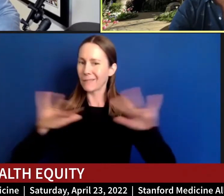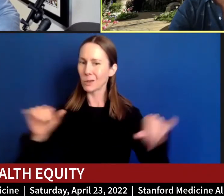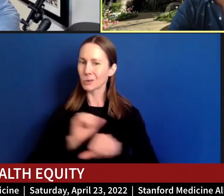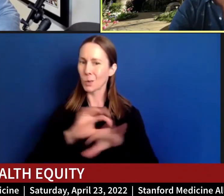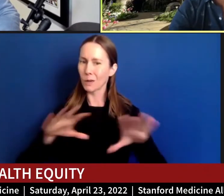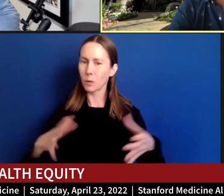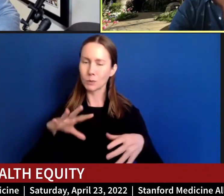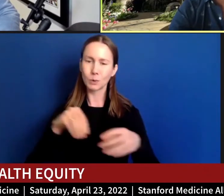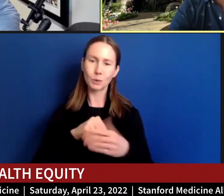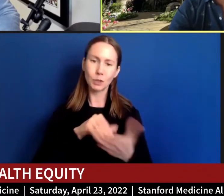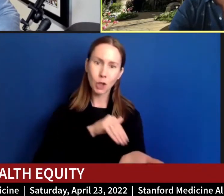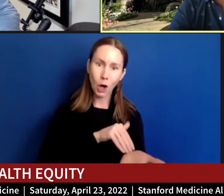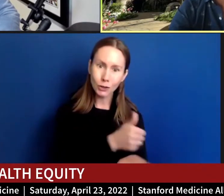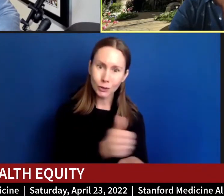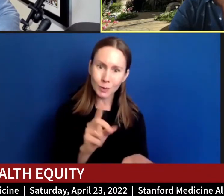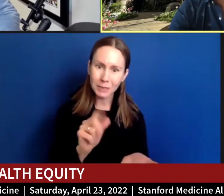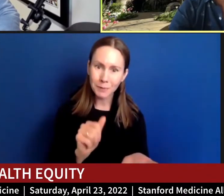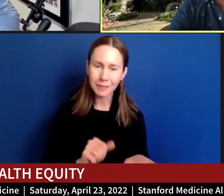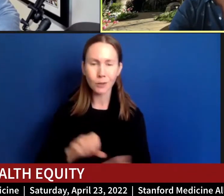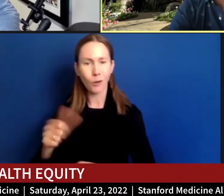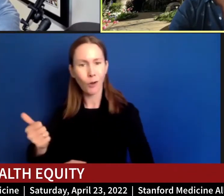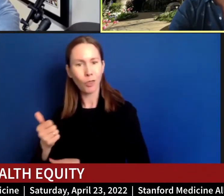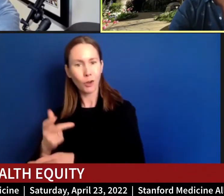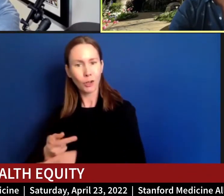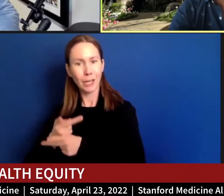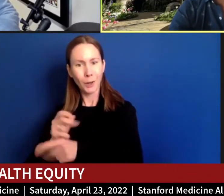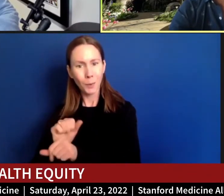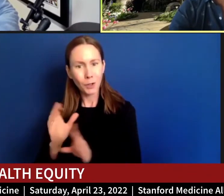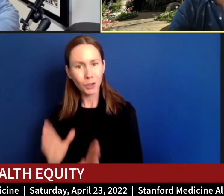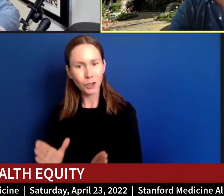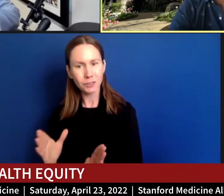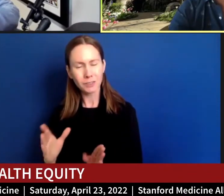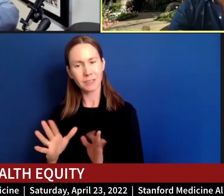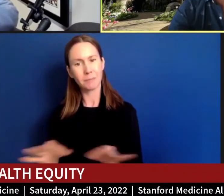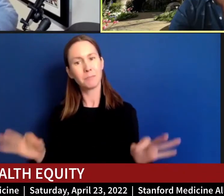with disabilities and other healthcare workers is important achieving this as well. I think you did